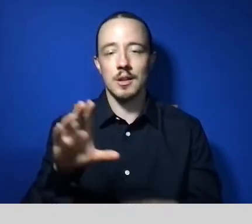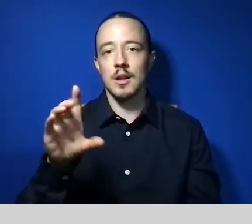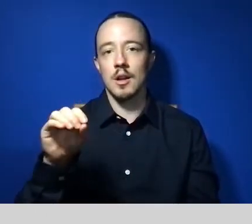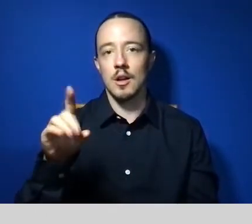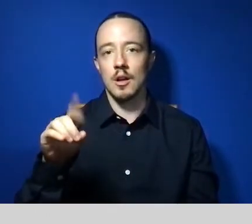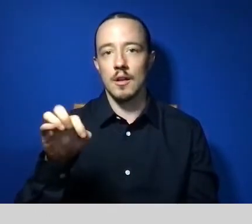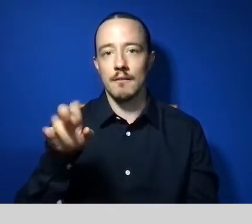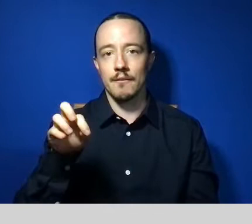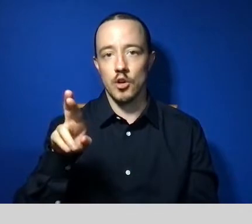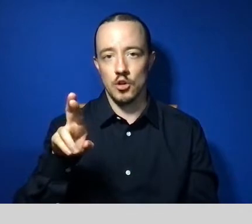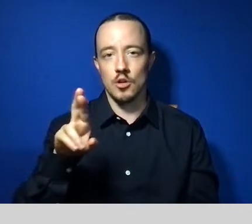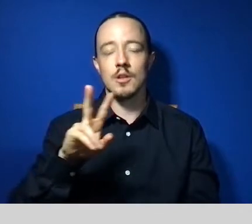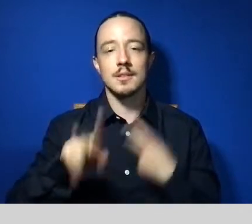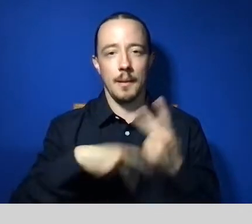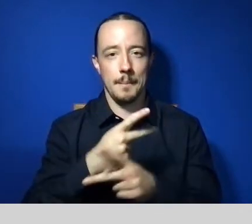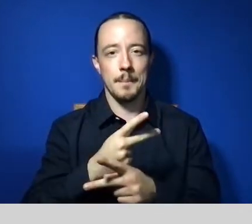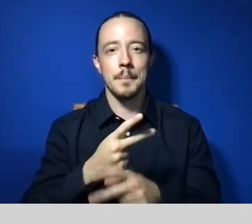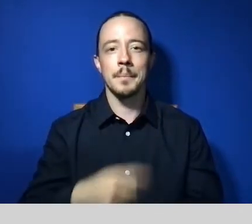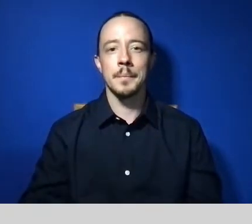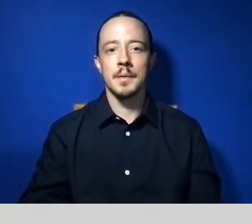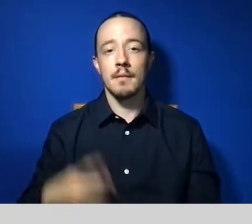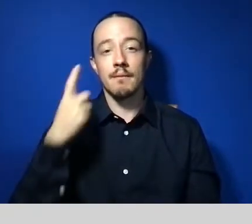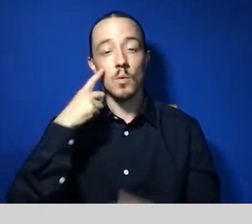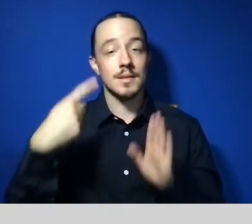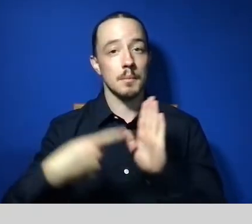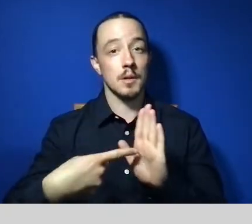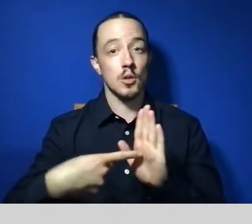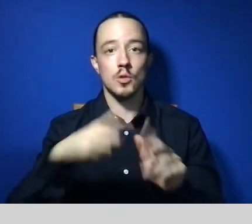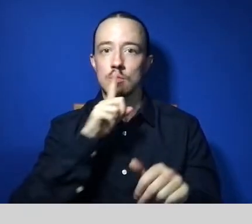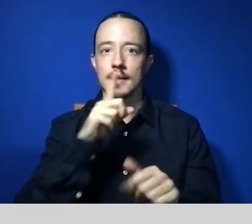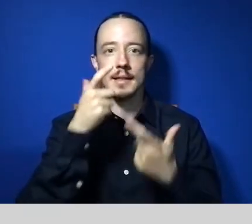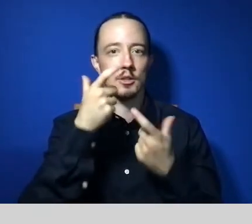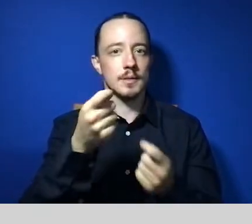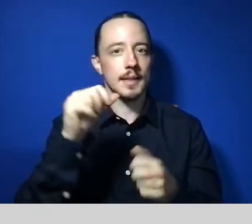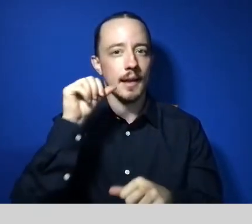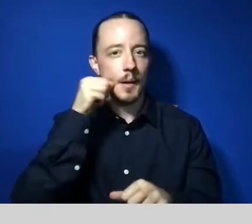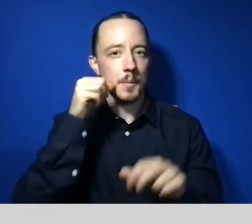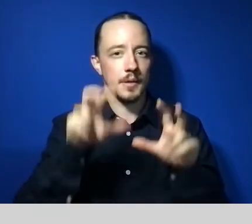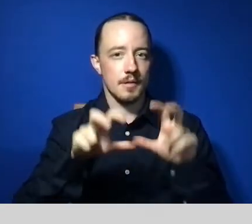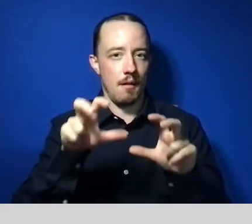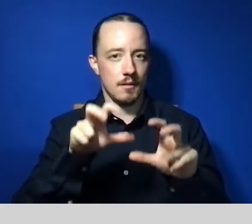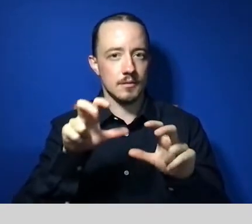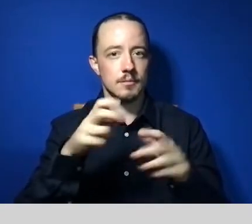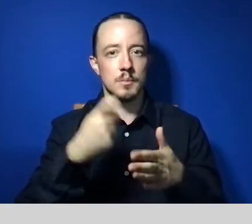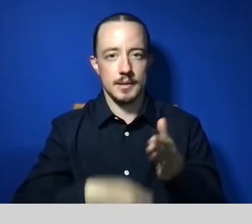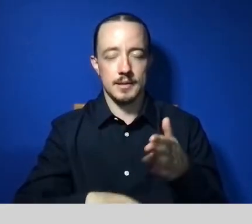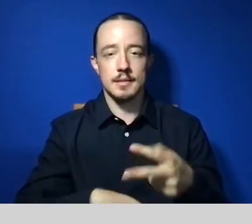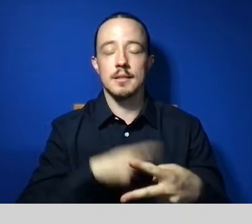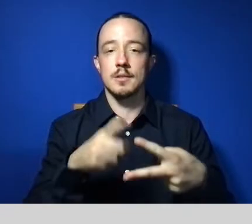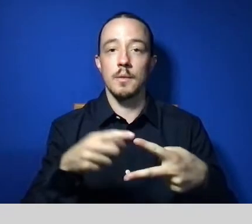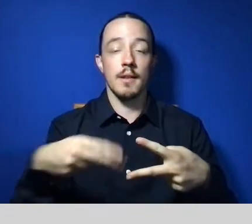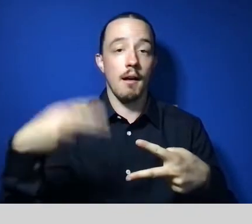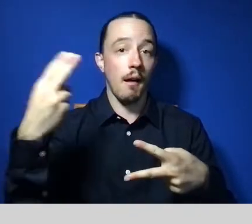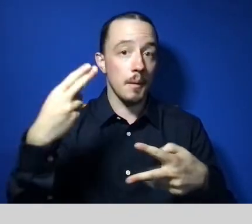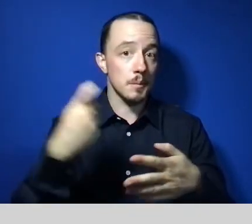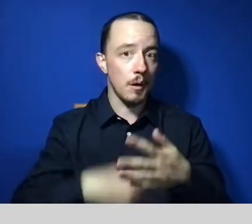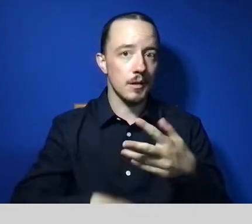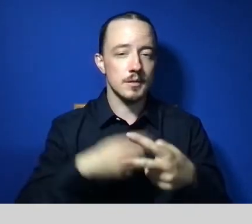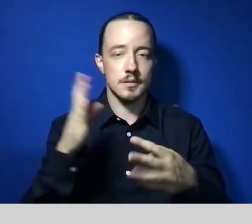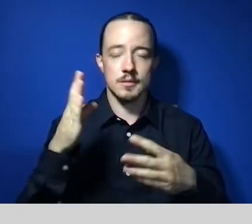is a column for date. And for this example, we're really interested in the Apple stock prices for the high and the low for the day.